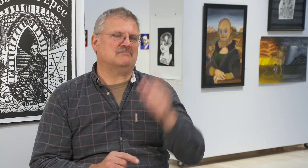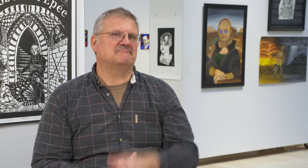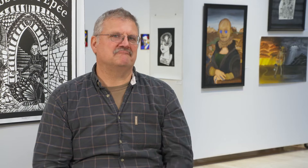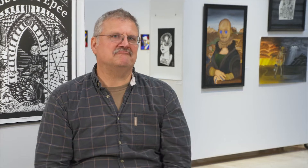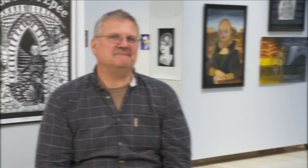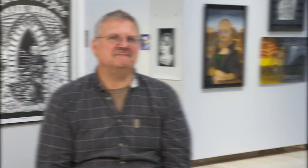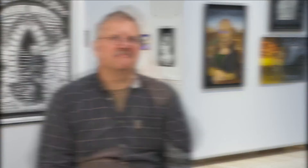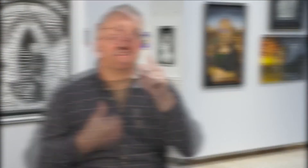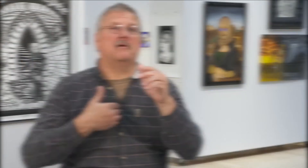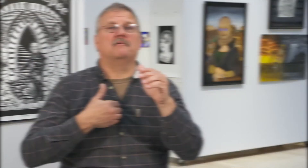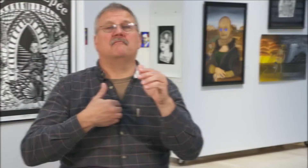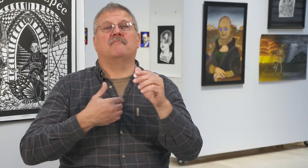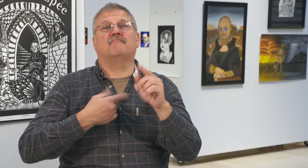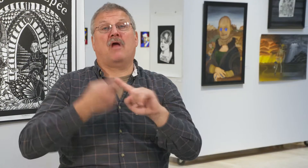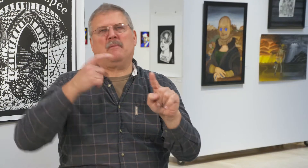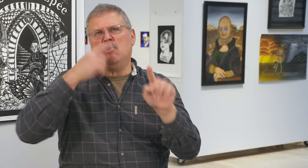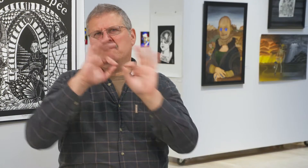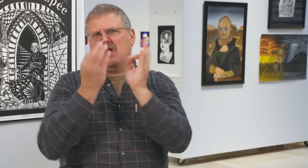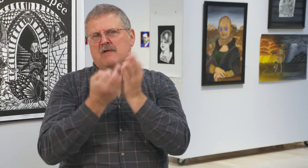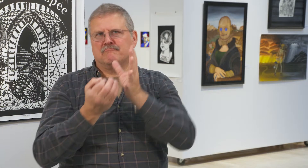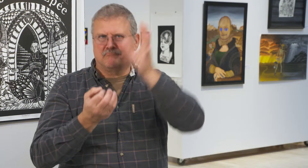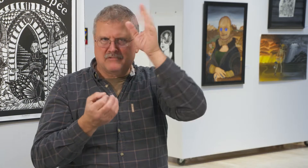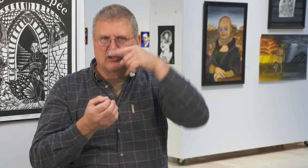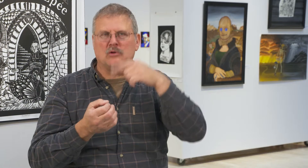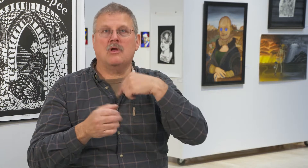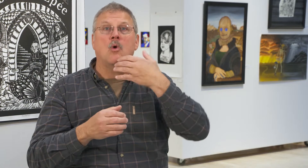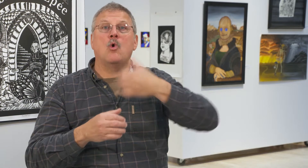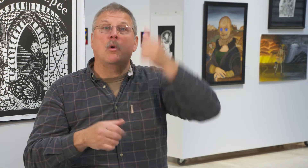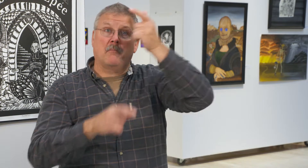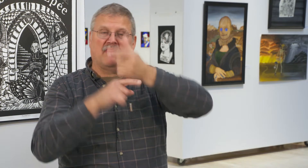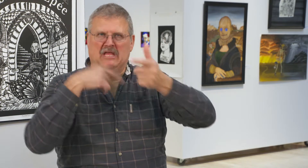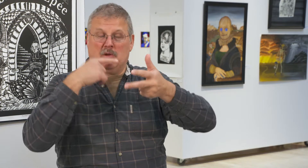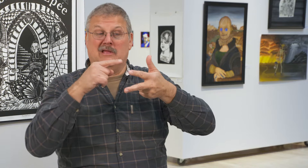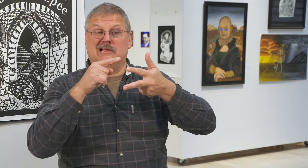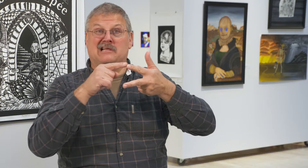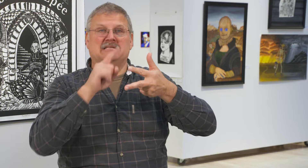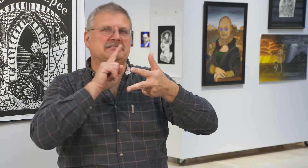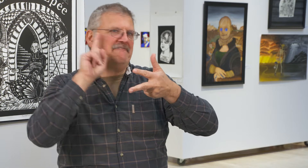I'm from California, and I'm from a hearing family. My parents are hearing, my oldest brother is hearing,